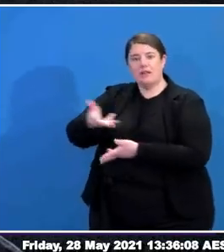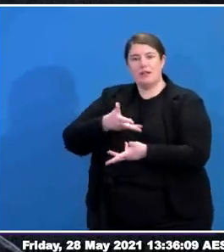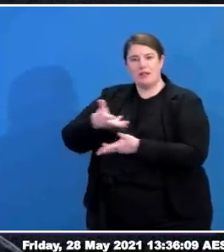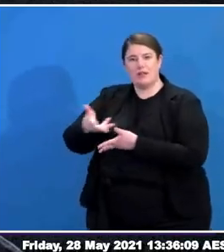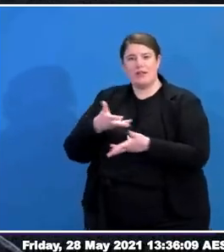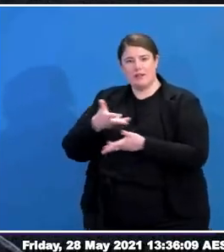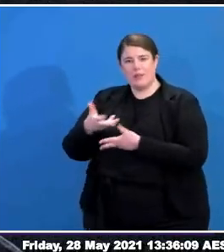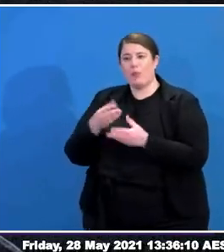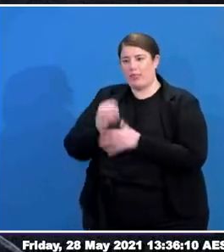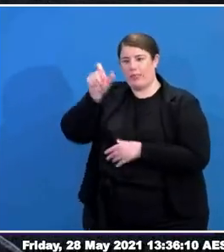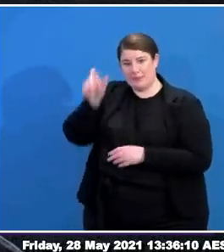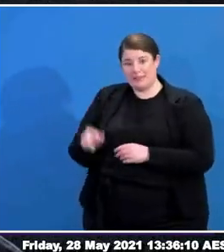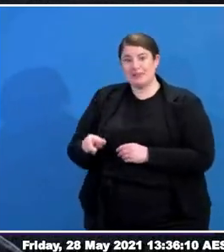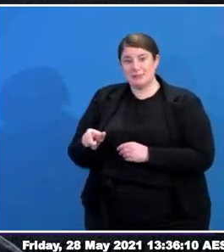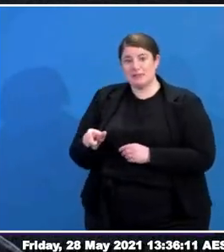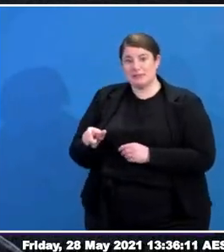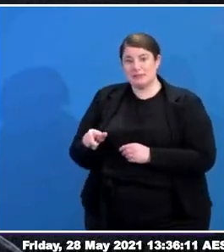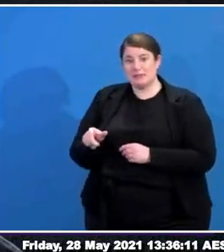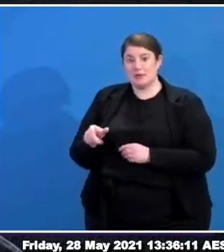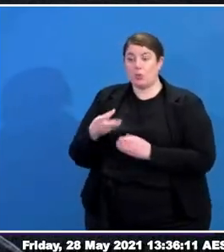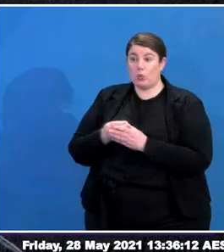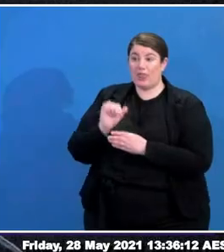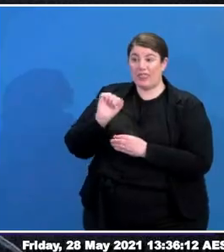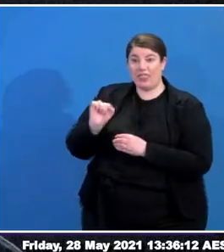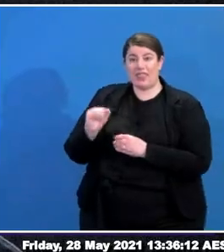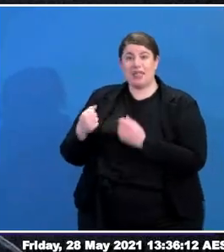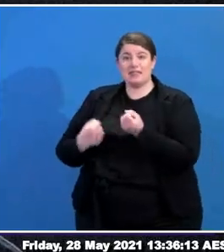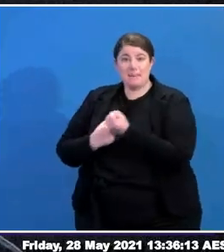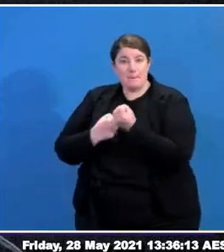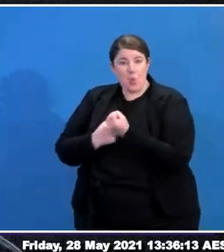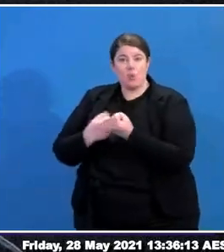have with the participant, with their informal support for their nominees, and